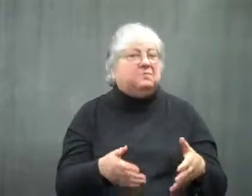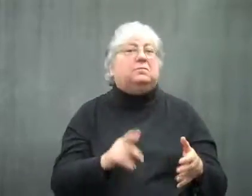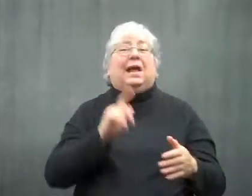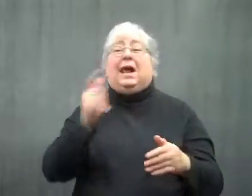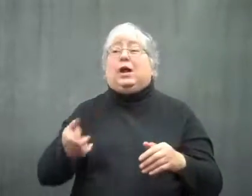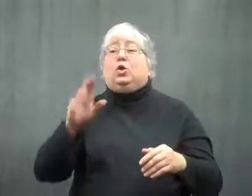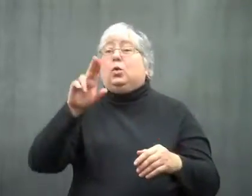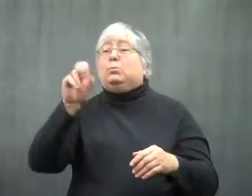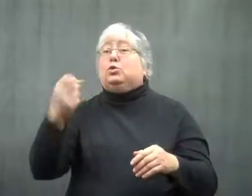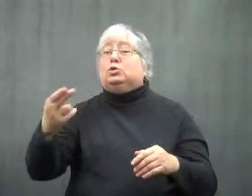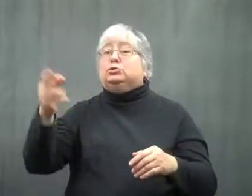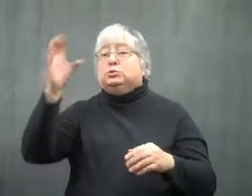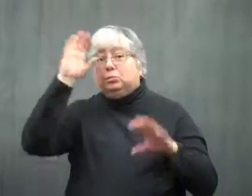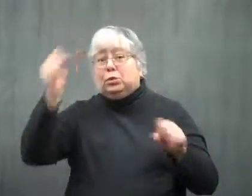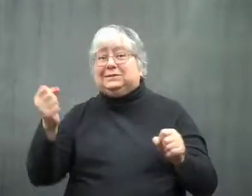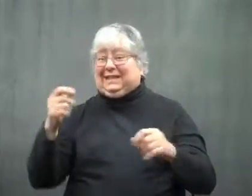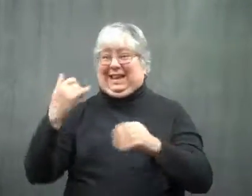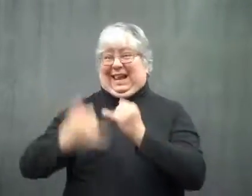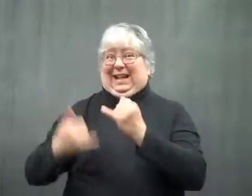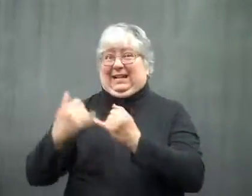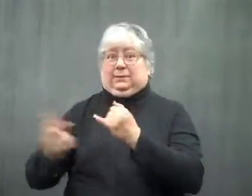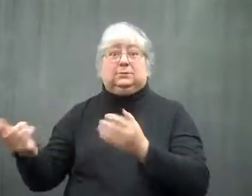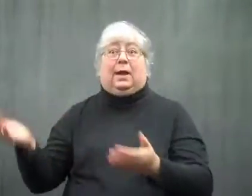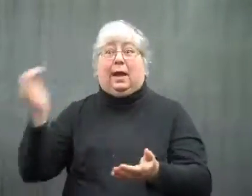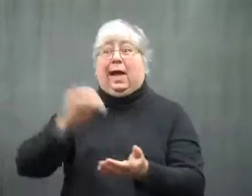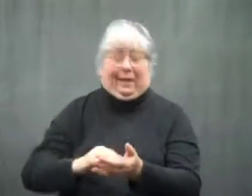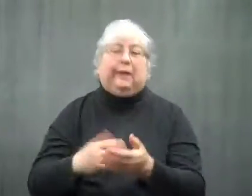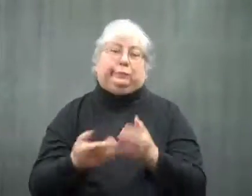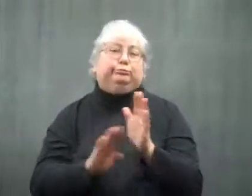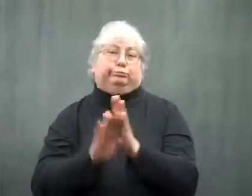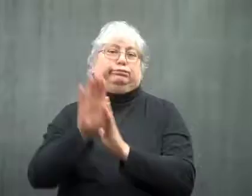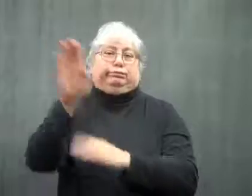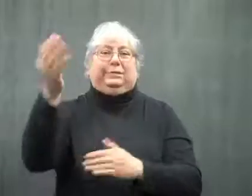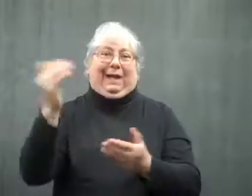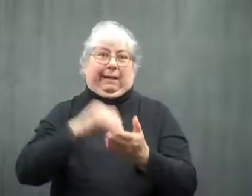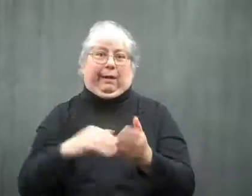Then during the younger Bush's presidency, the debt went up again.